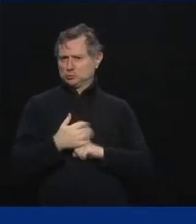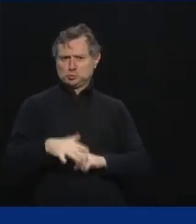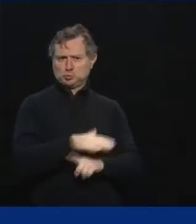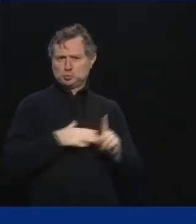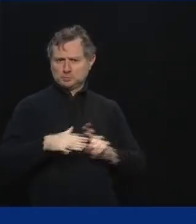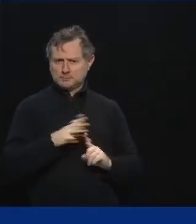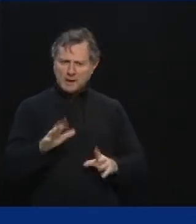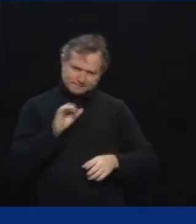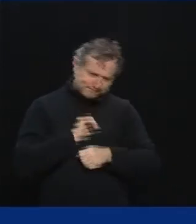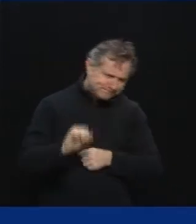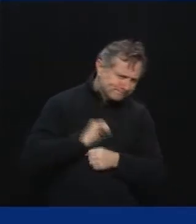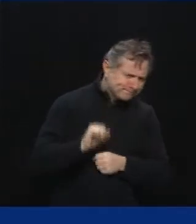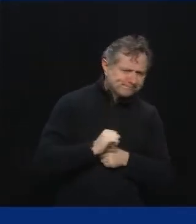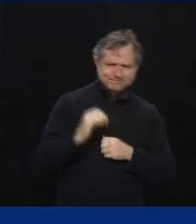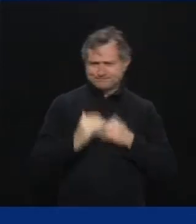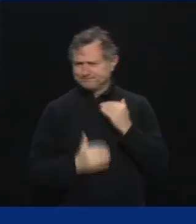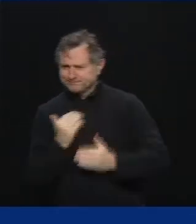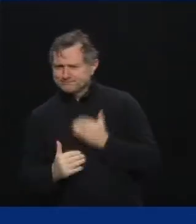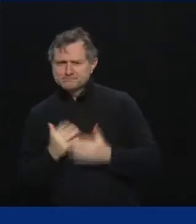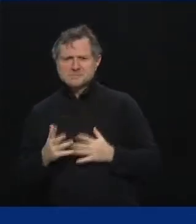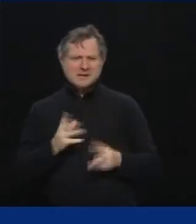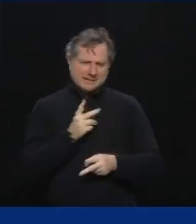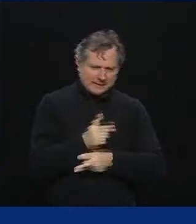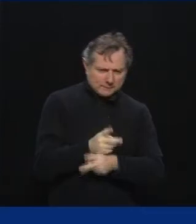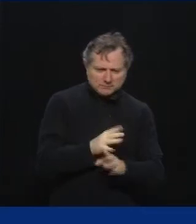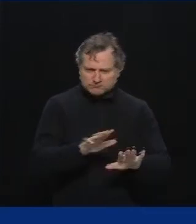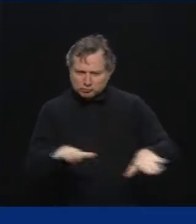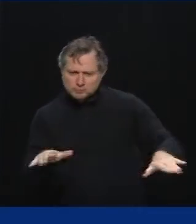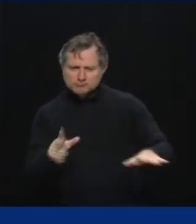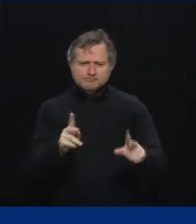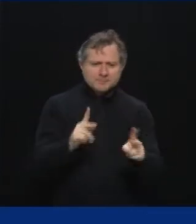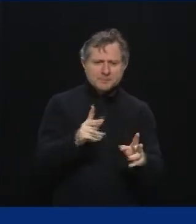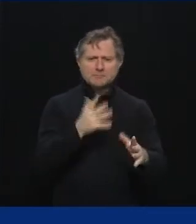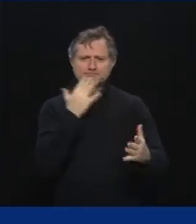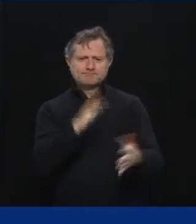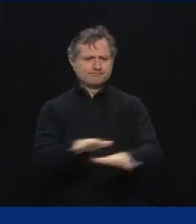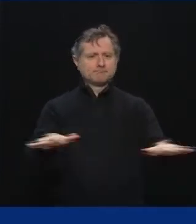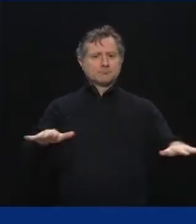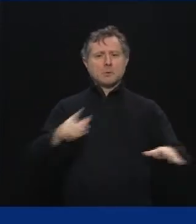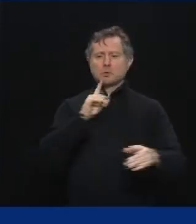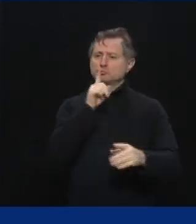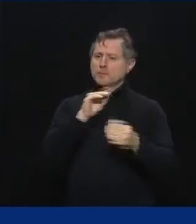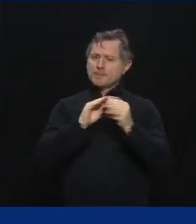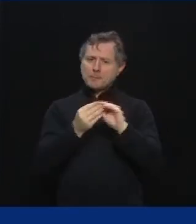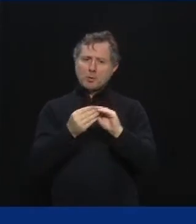I WANT TO CONGRATULATE ALL THE HOSPITALS IN THE STATE OF NEW YORK FOR TAKING THIS SO SERIOUSLY, WORKING HARD TO TAKE CARE OF THE PEOPLE WHO DO